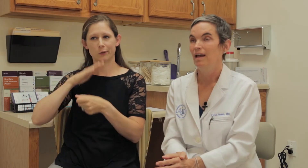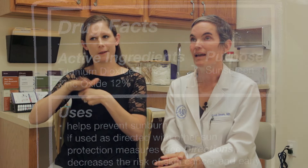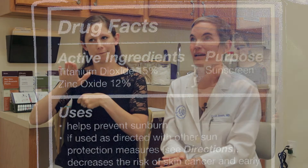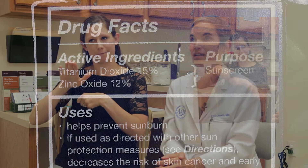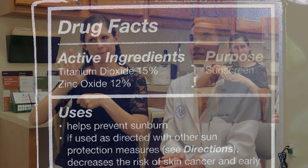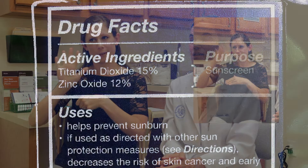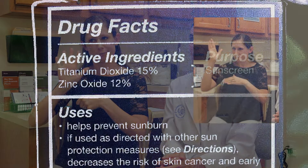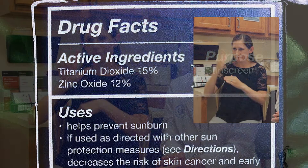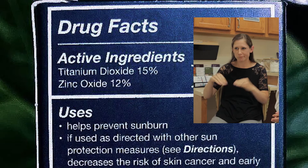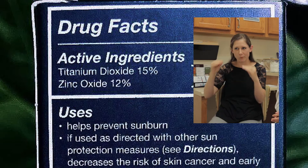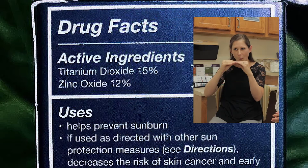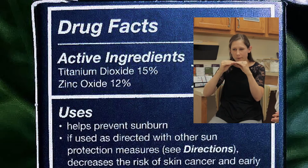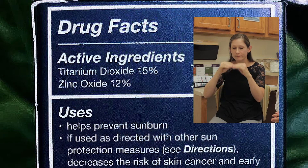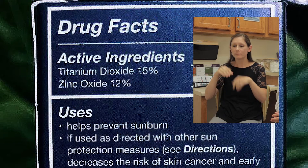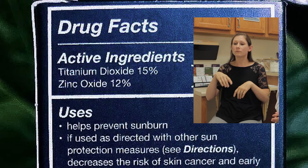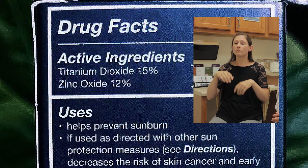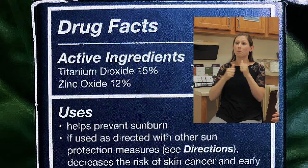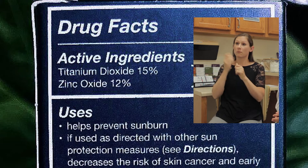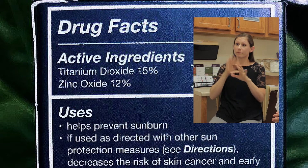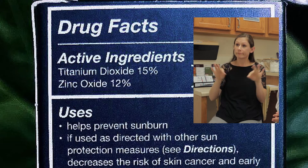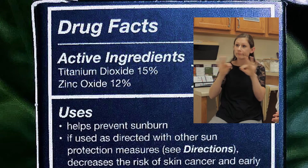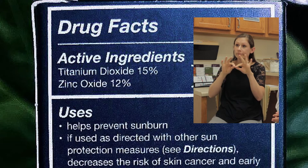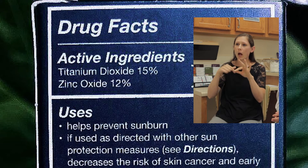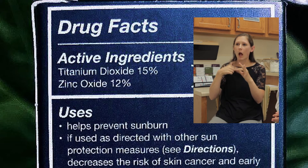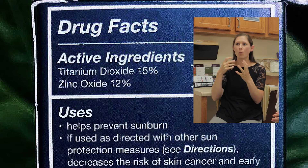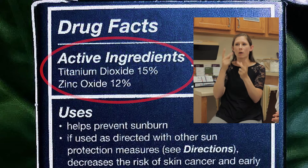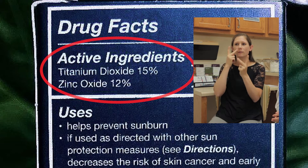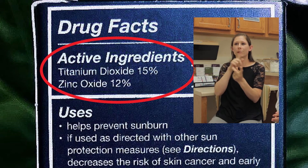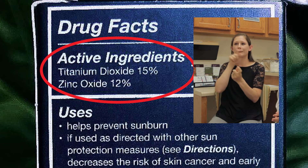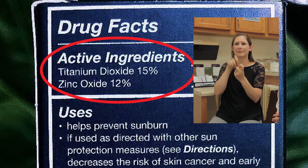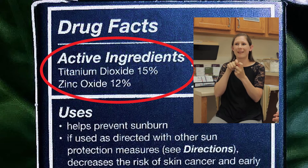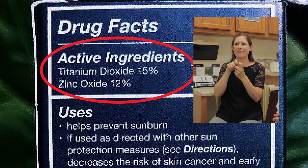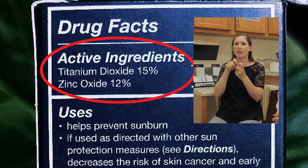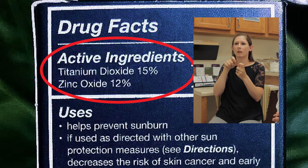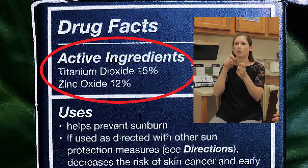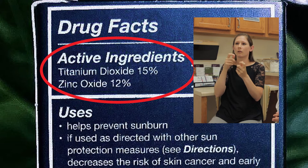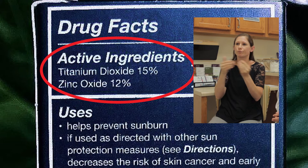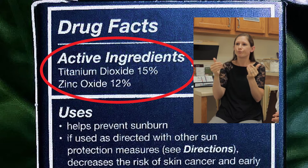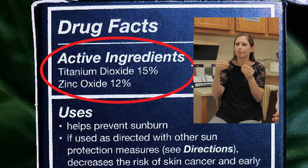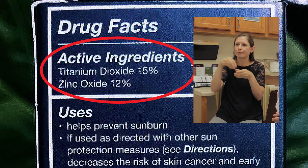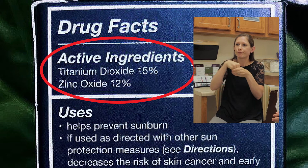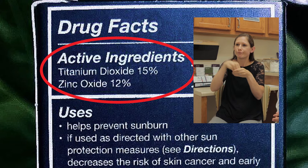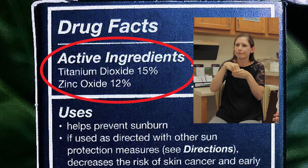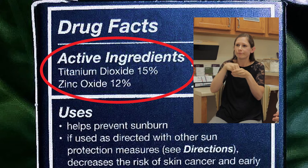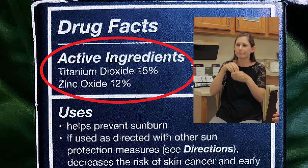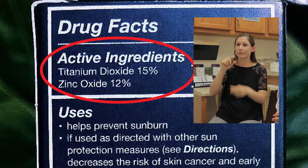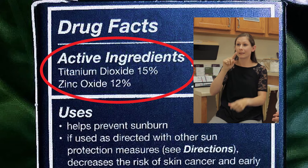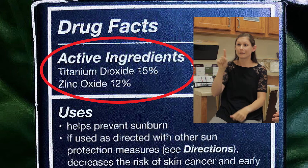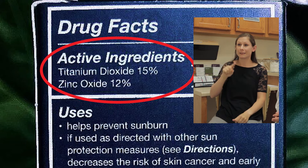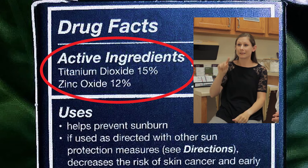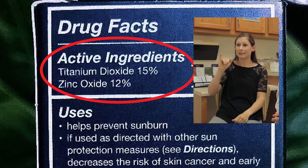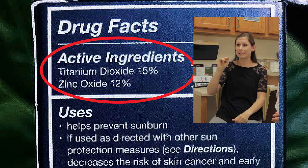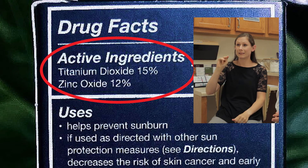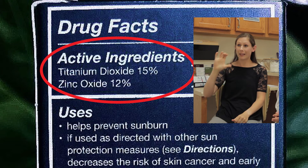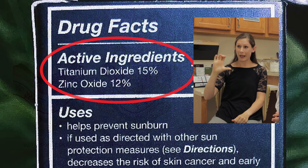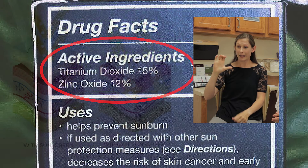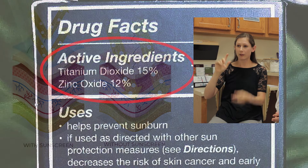And more importantly, I like to see certain ingredients like zinc or titanium.